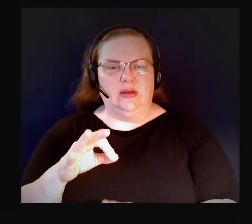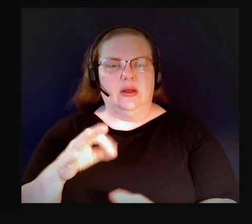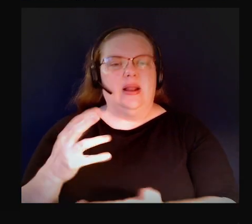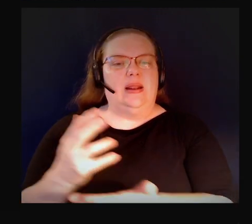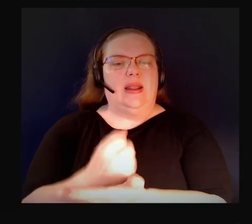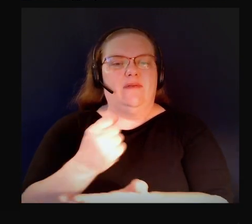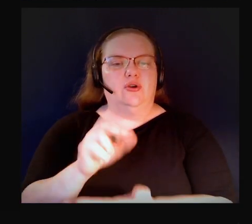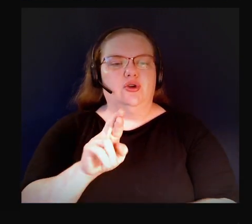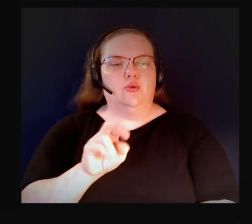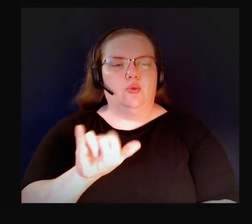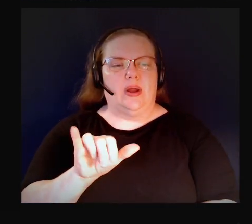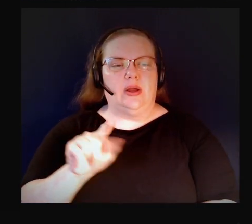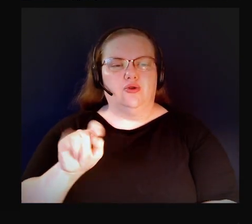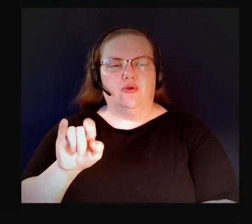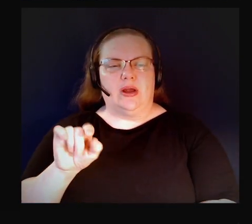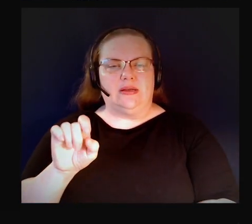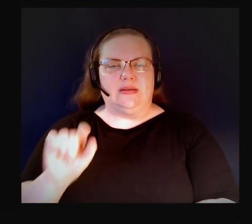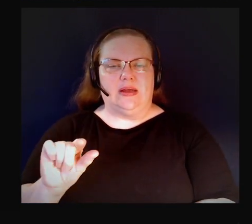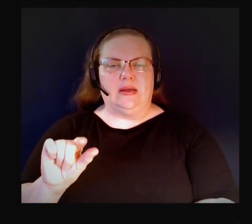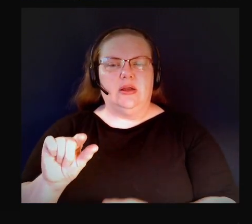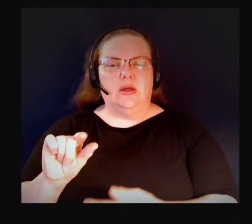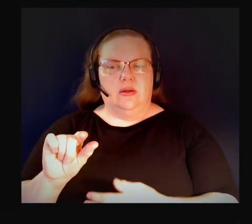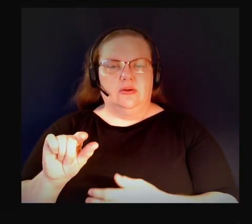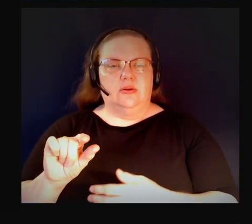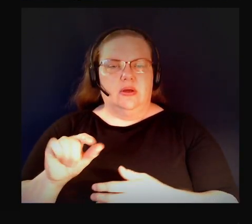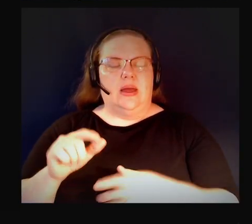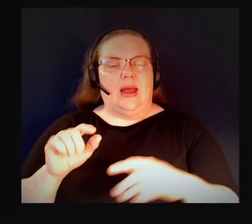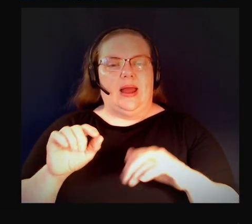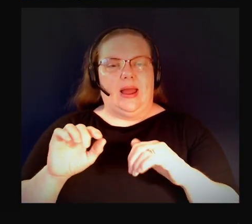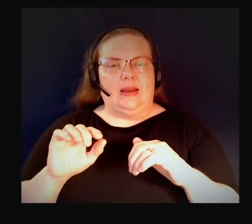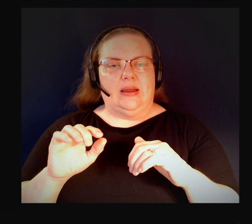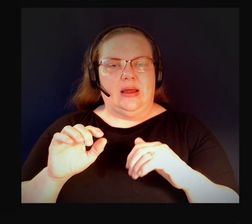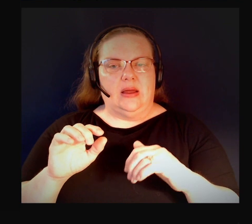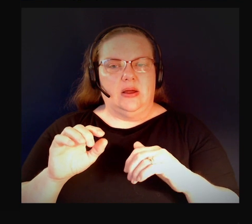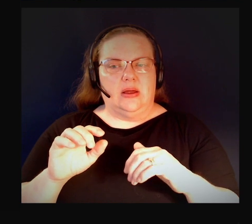It's a great talk, and it goes into detailed explanation of how we get the most out of these effects.